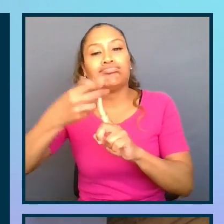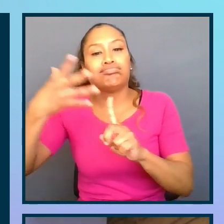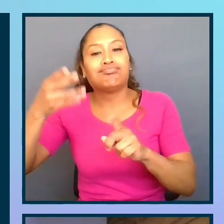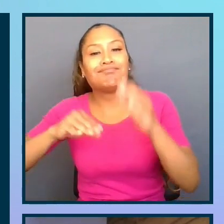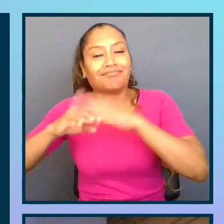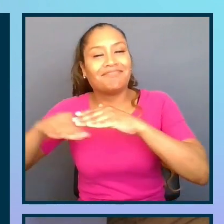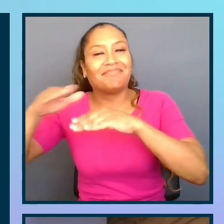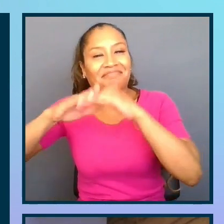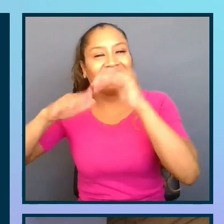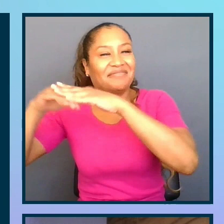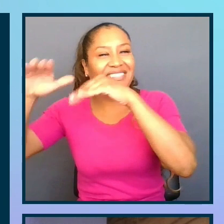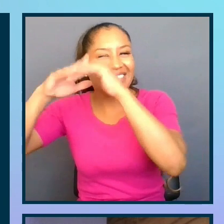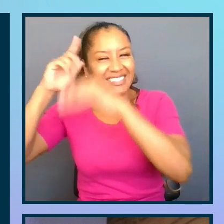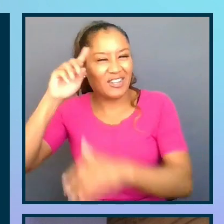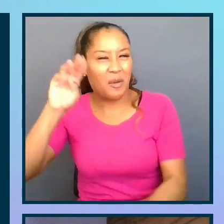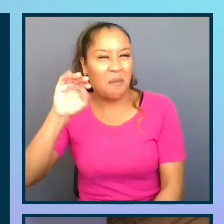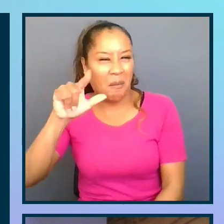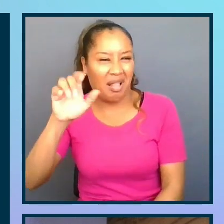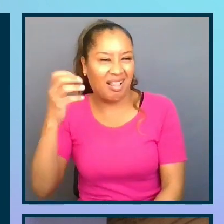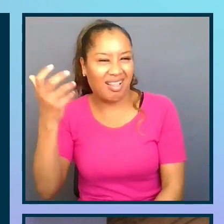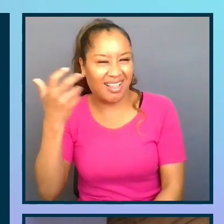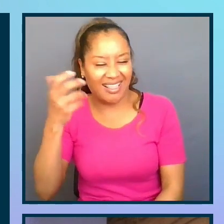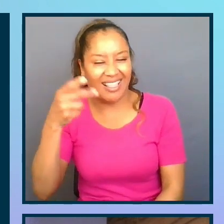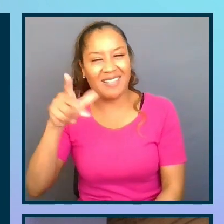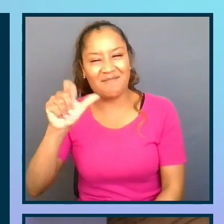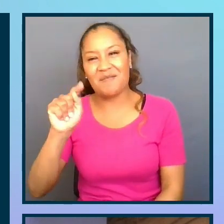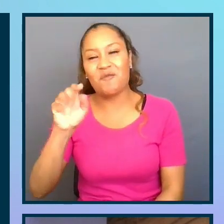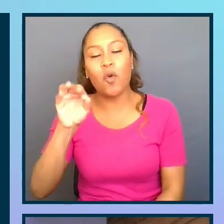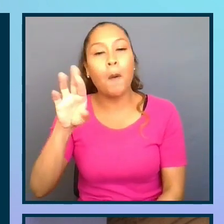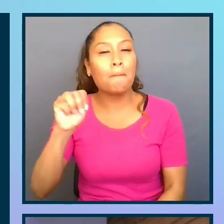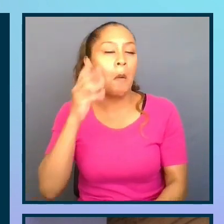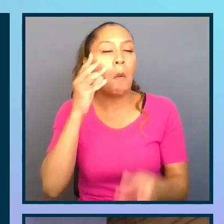And over the next booth slides, I'll go through in more detail, what that means in practice.